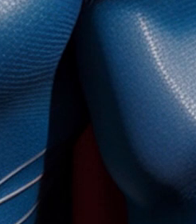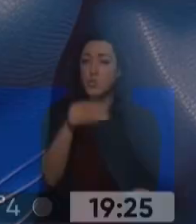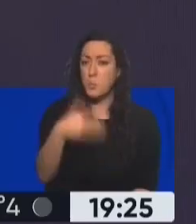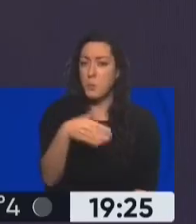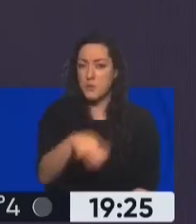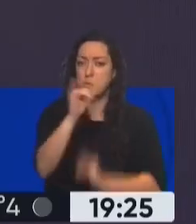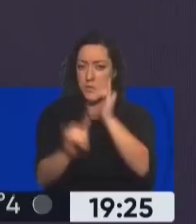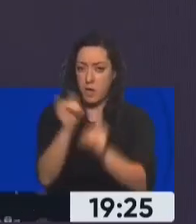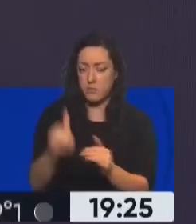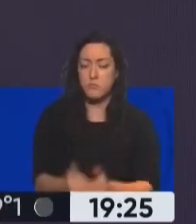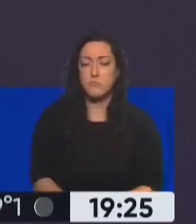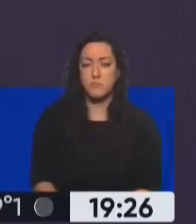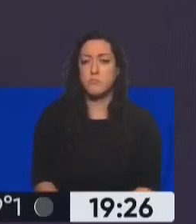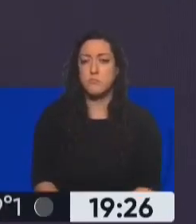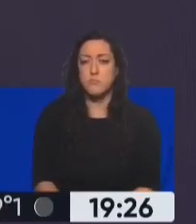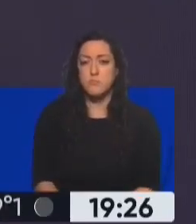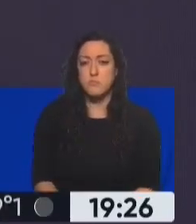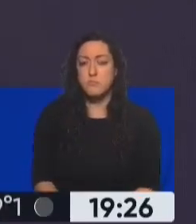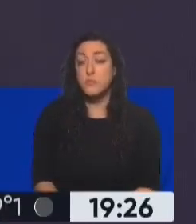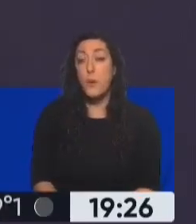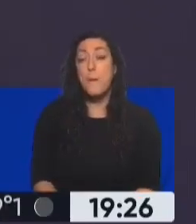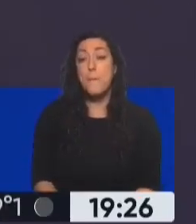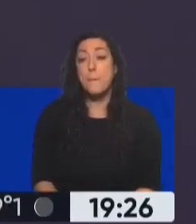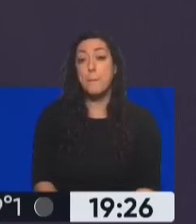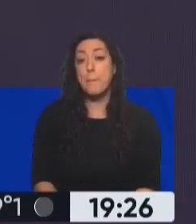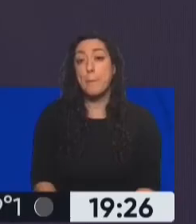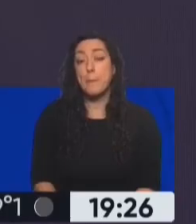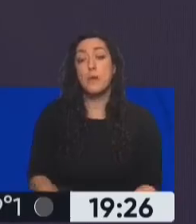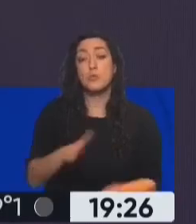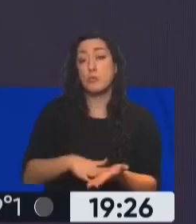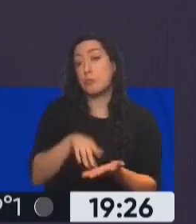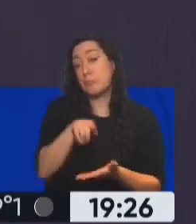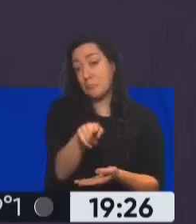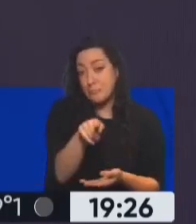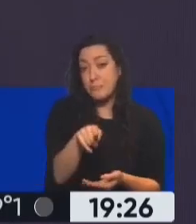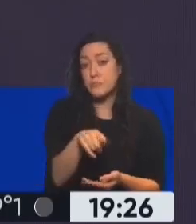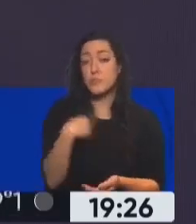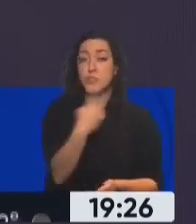In that sense, what one would have to explain is where the existence of money comes from.